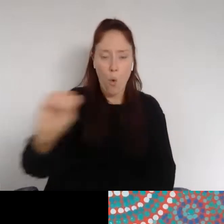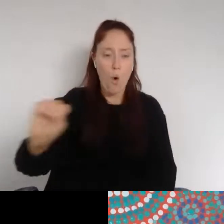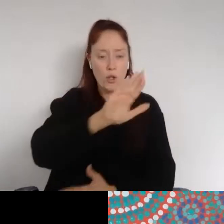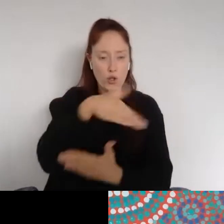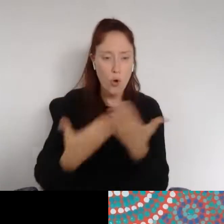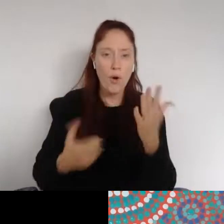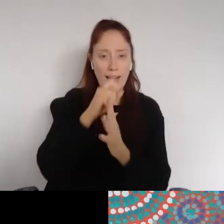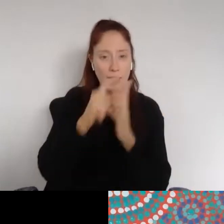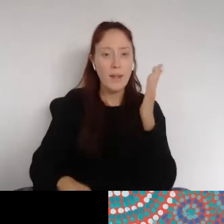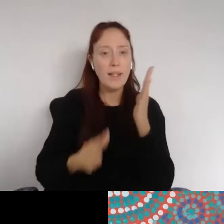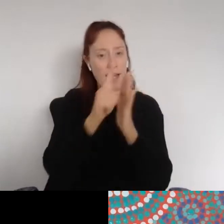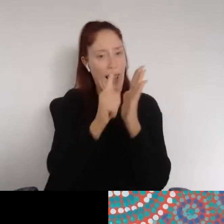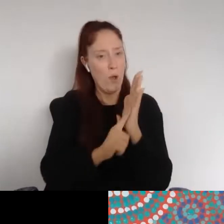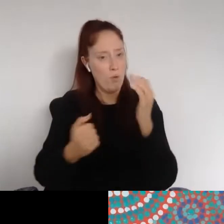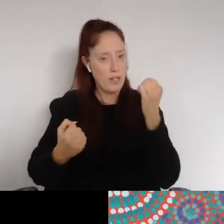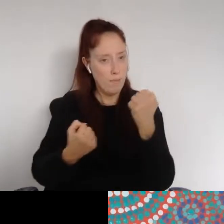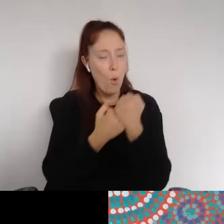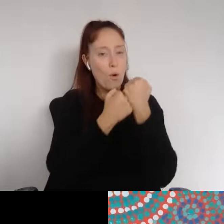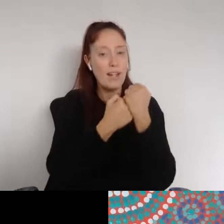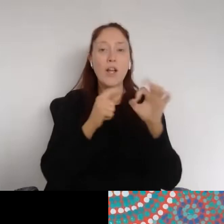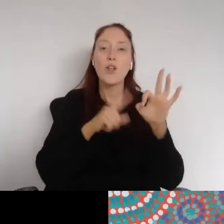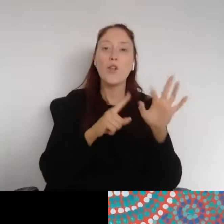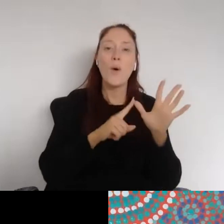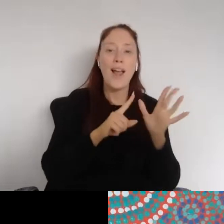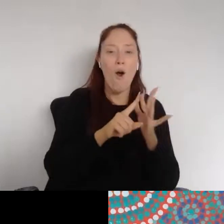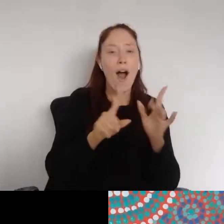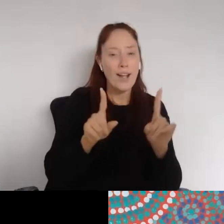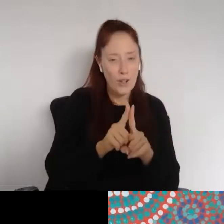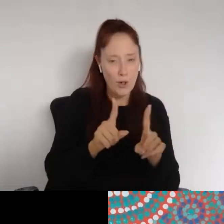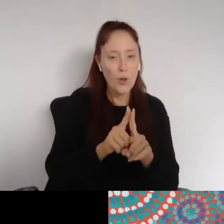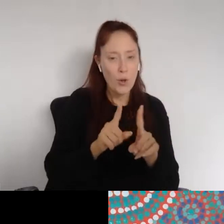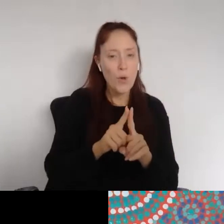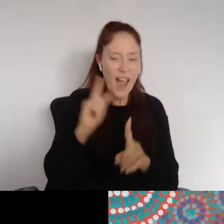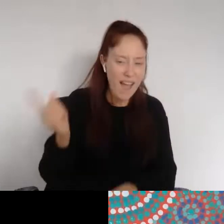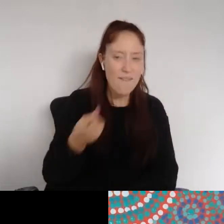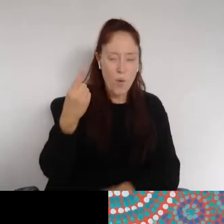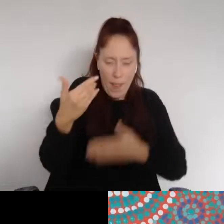and both organisations QAI as well, who have assisted in preparing today's webinar